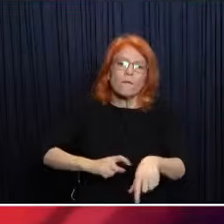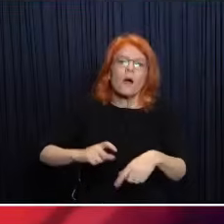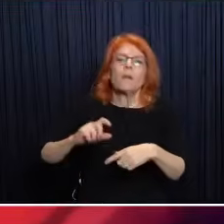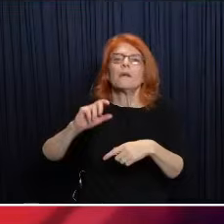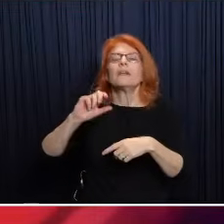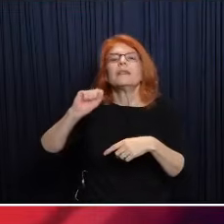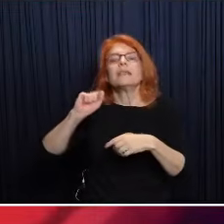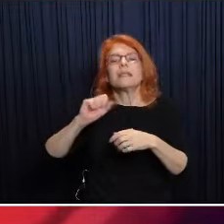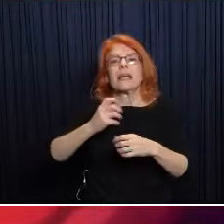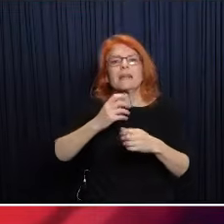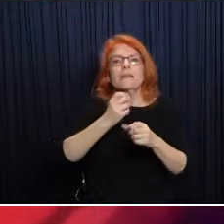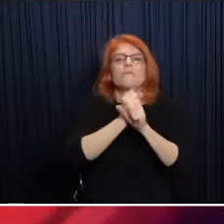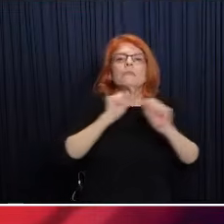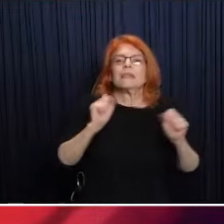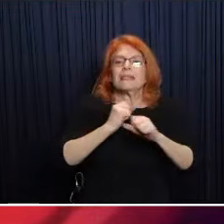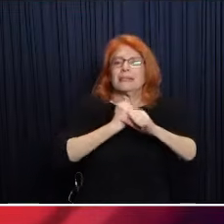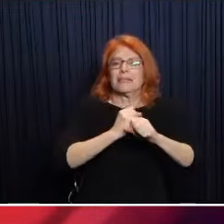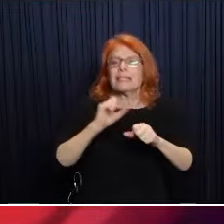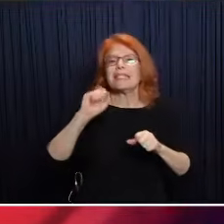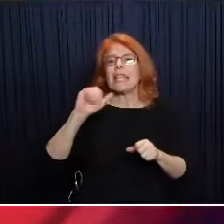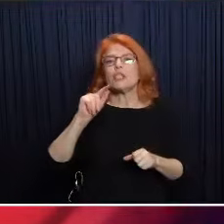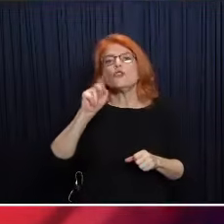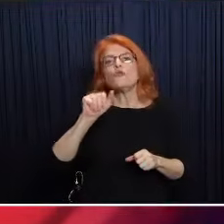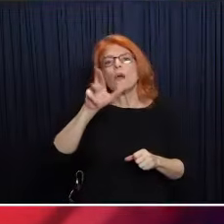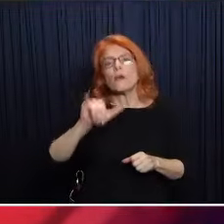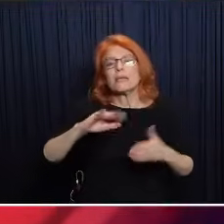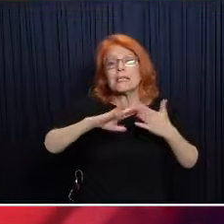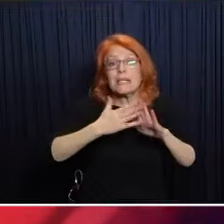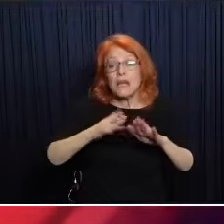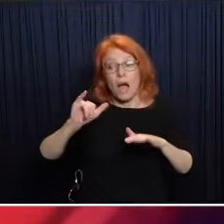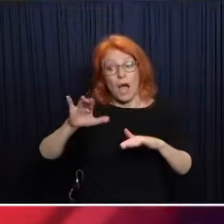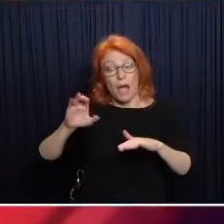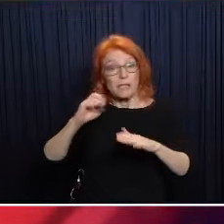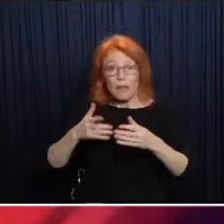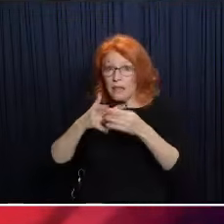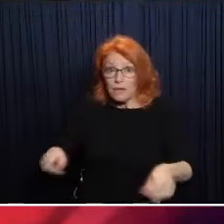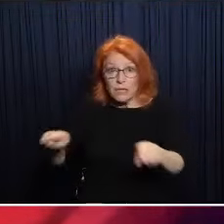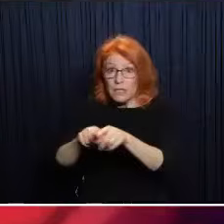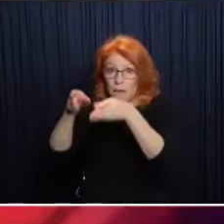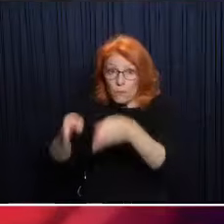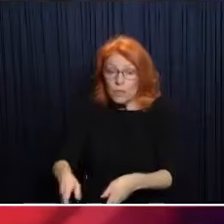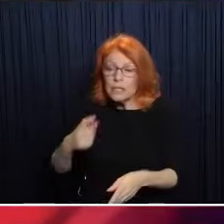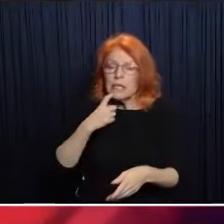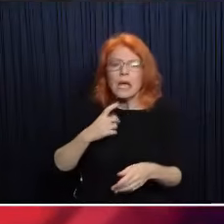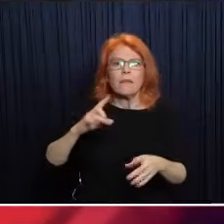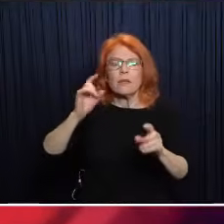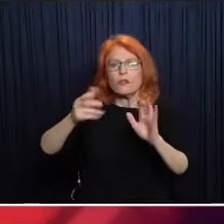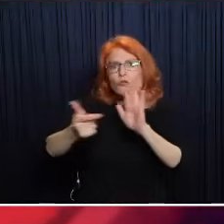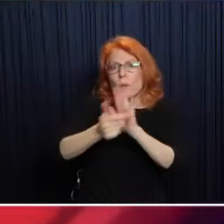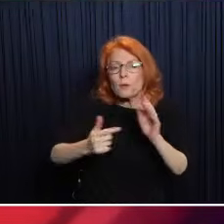EXIST. WHERE DOES THE CONFLICT EXIST? IT DERIVES FROM SANCTUARY CITIES.